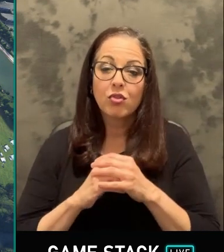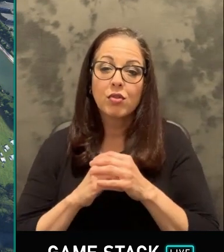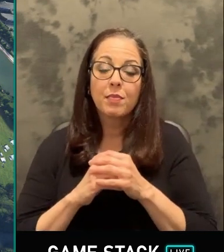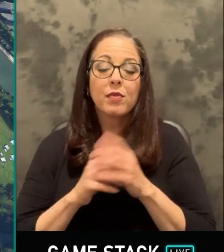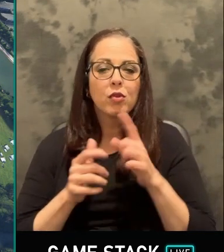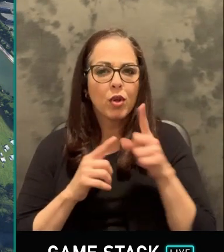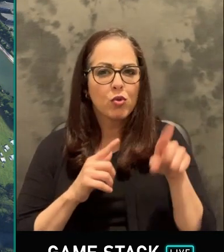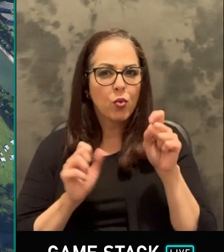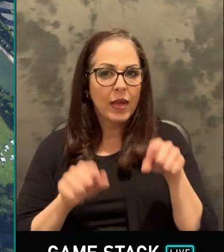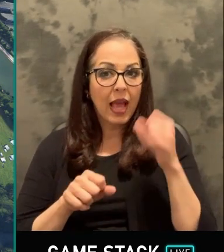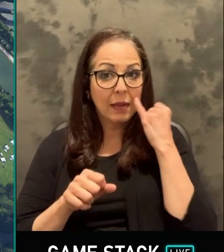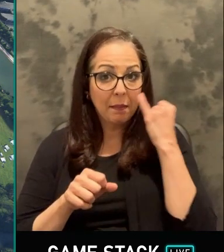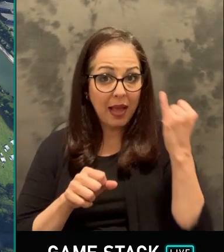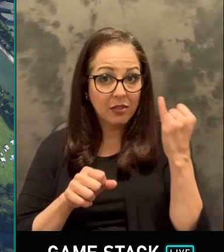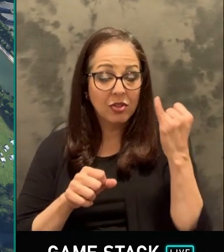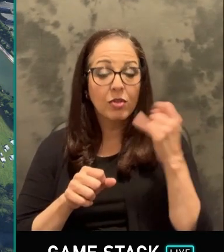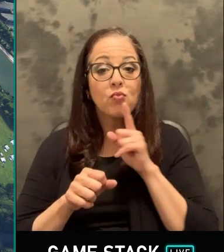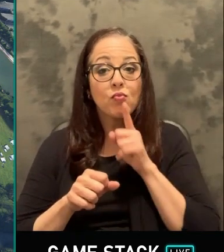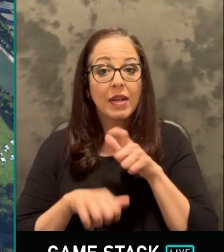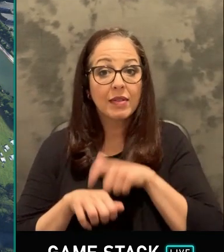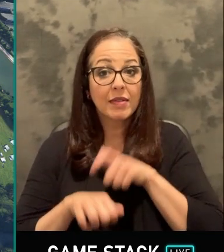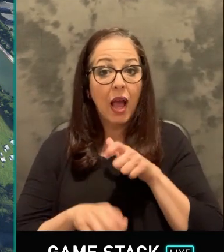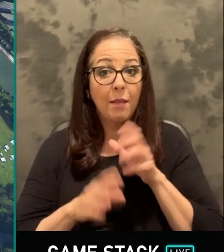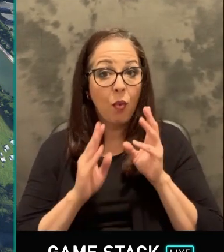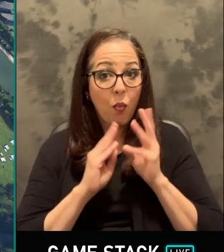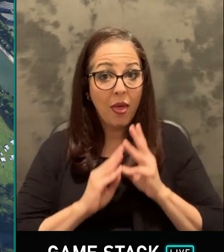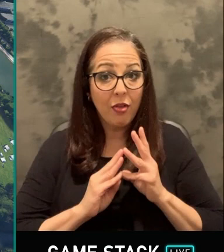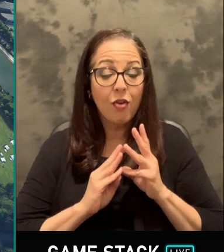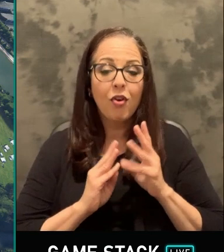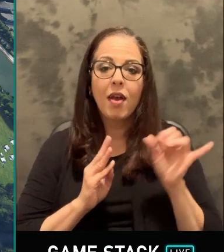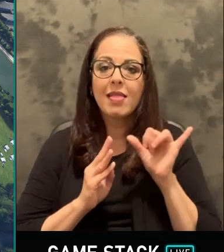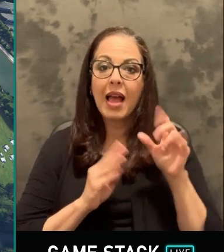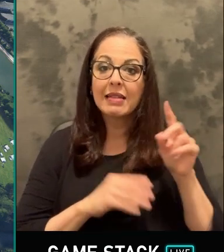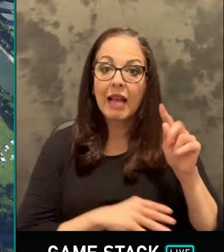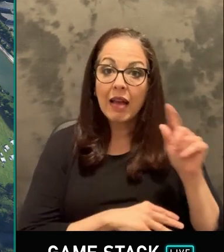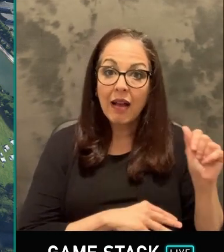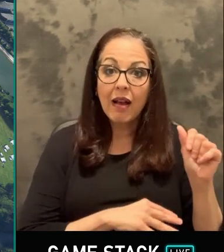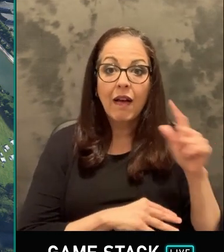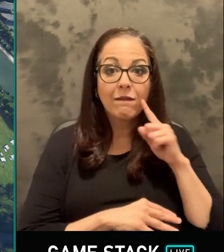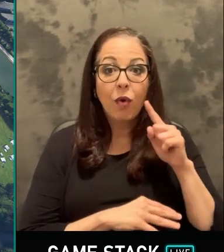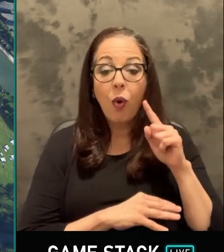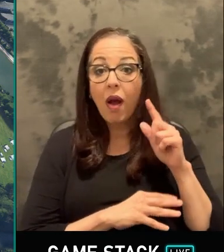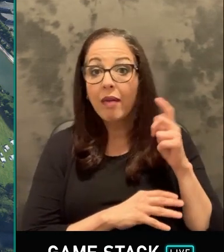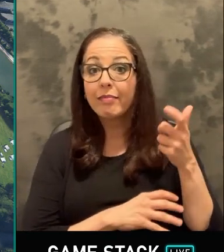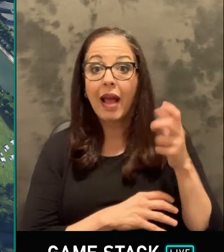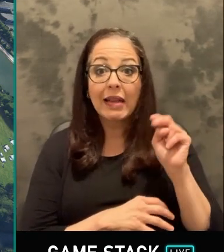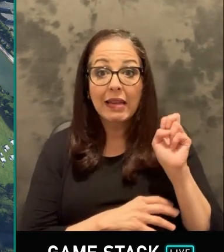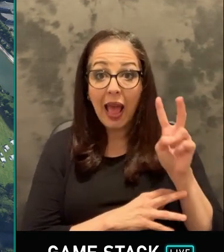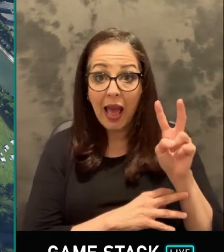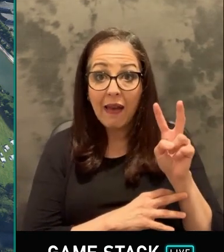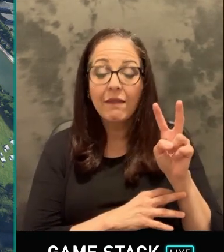real time weather and data, like data for navigation, does not update with the same frequencies.